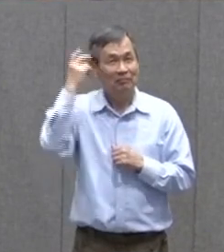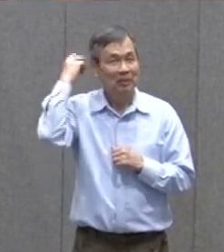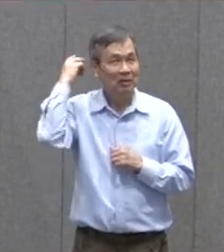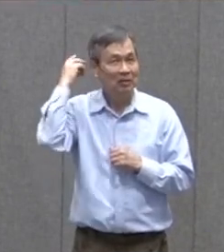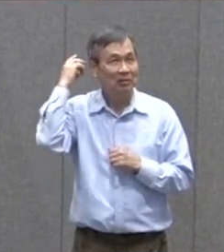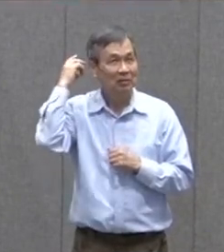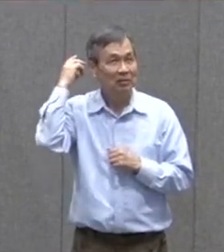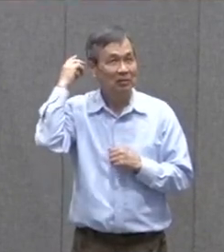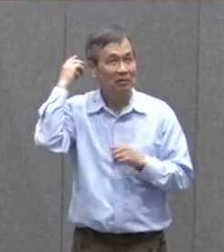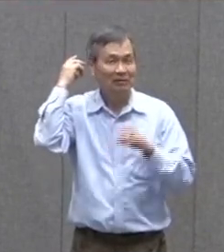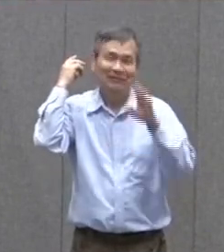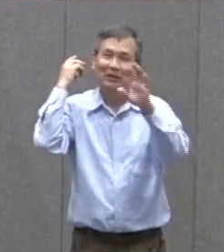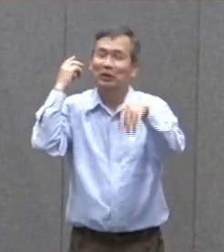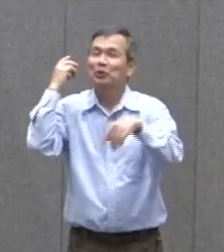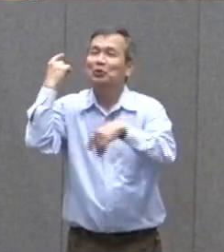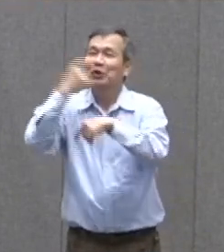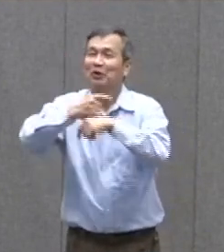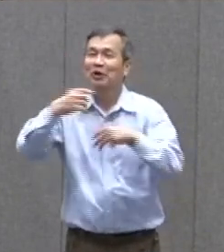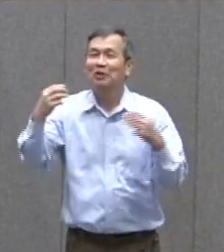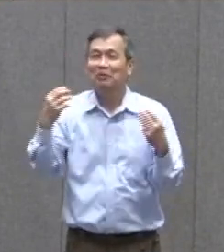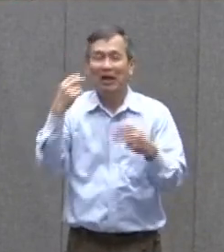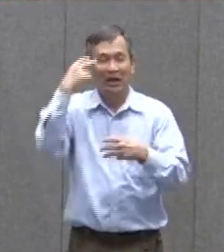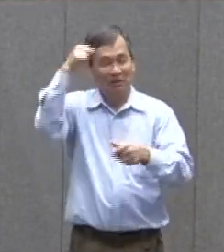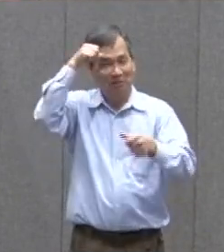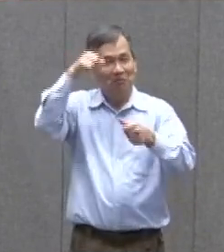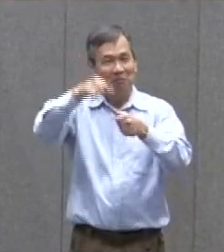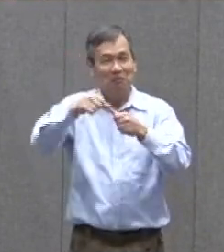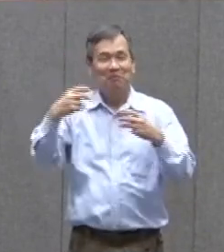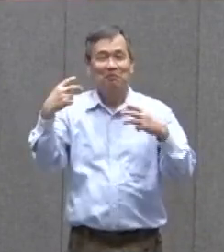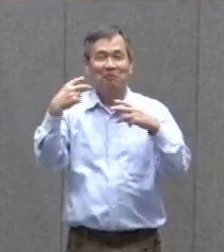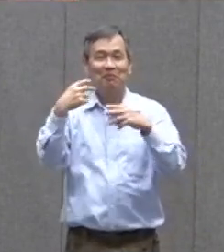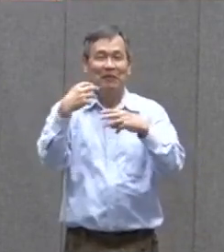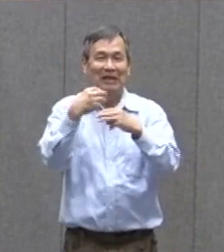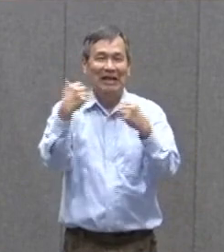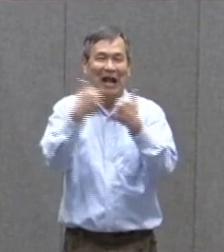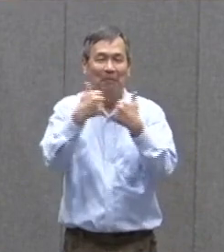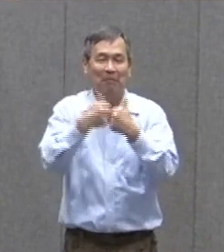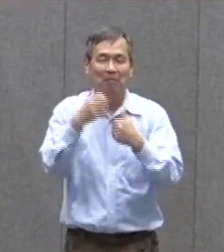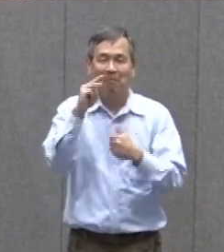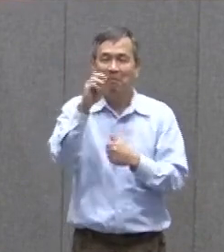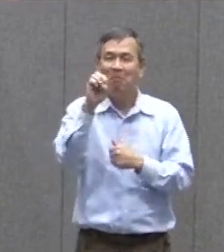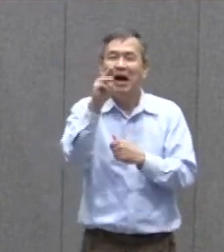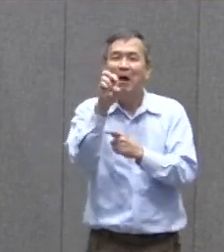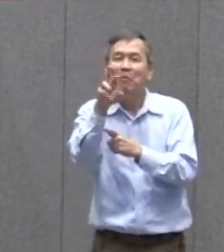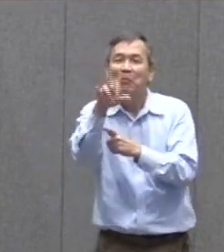We're gonna be playing Memory today, guys. So, the game Memory you can make just by using pieces